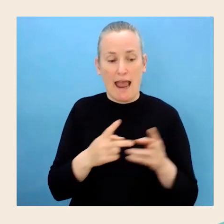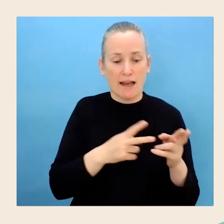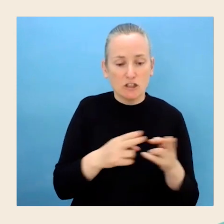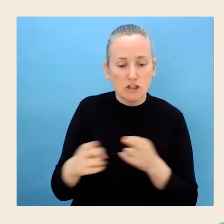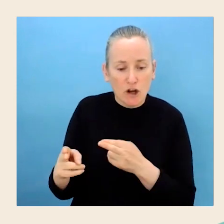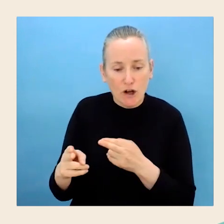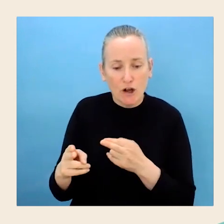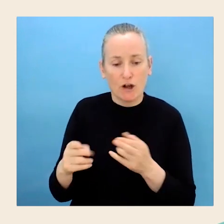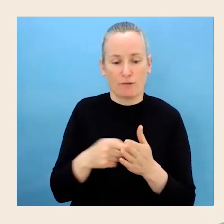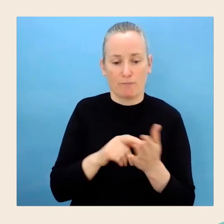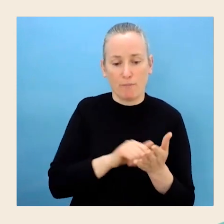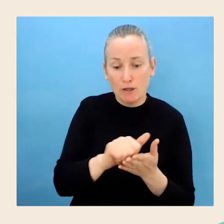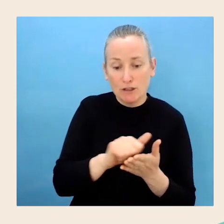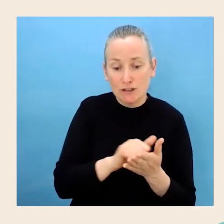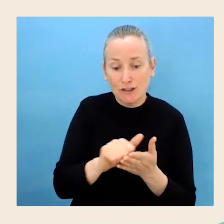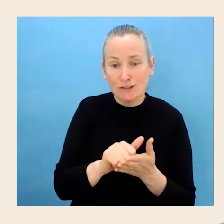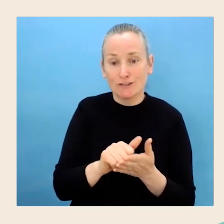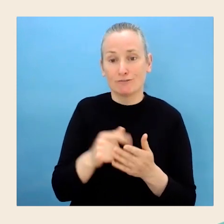and frankly, often they think